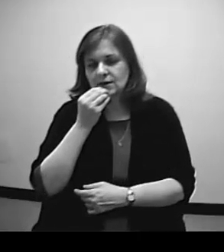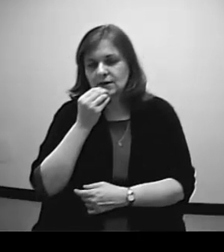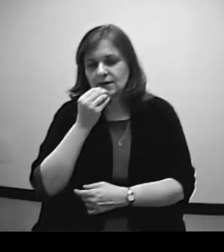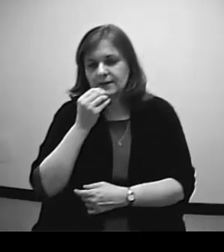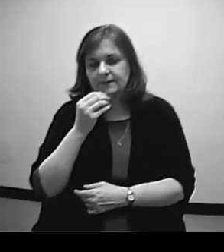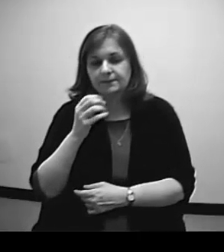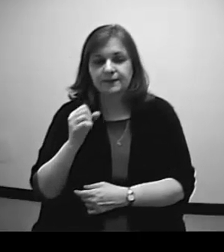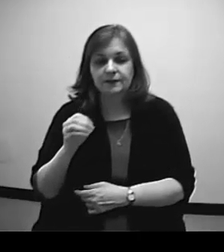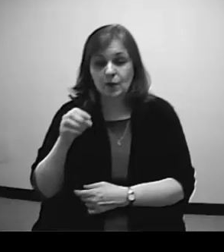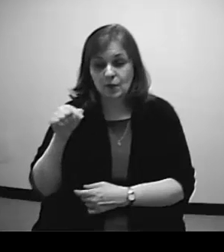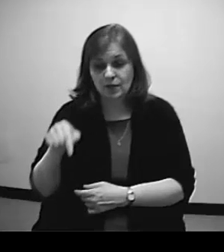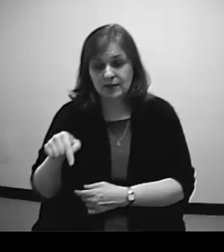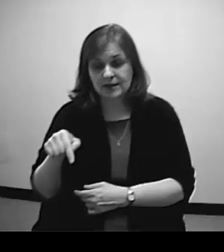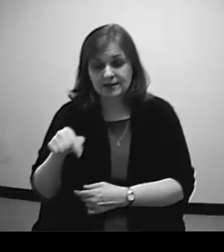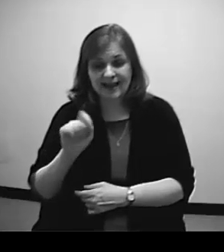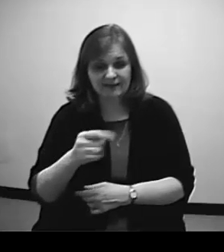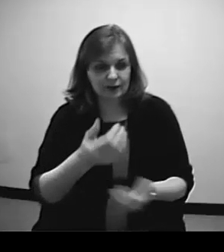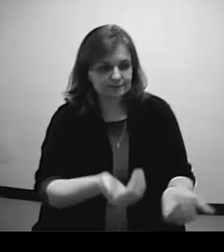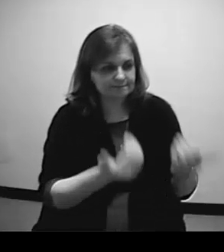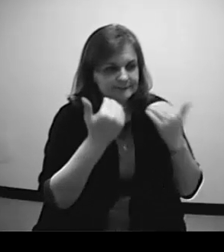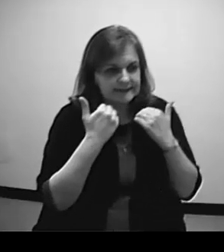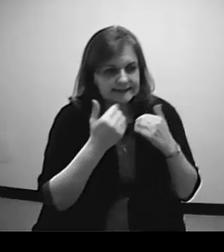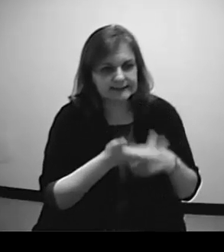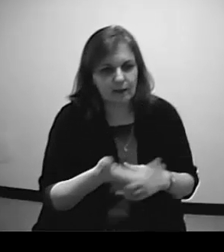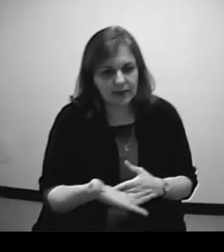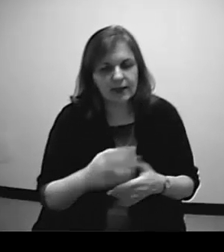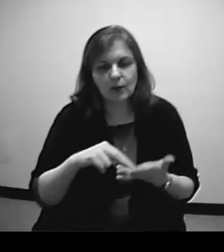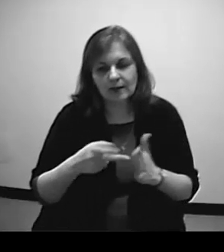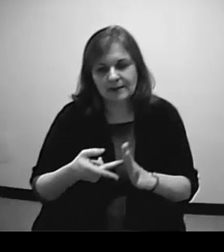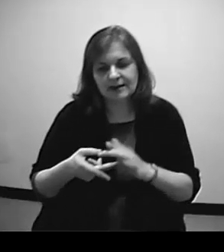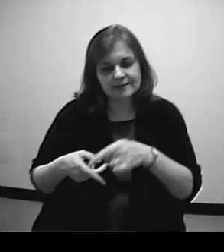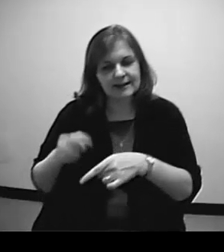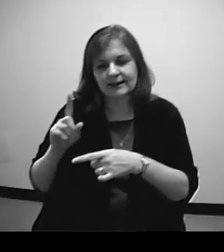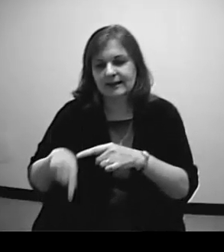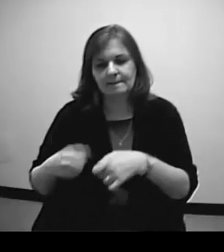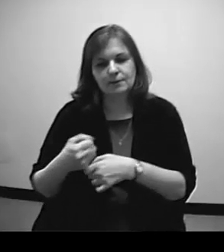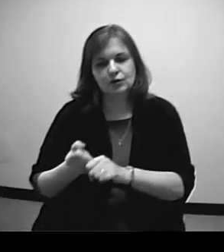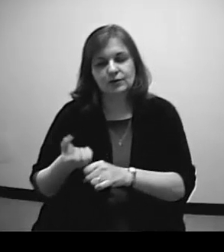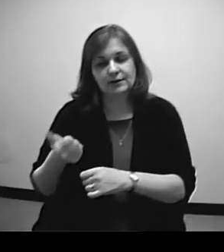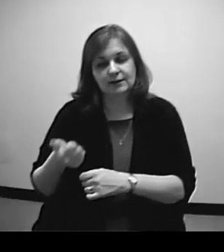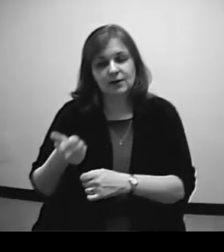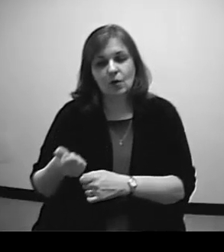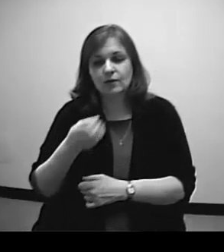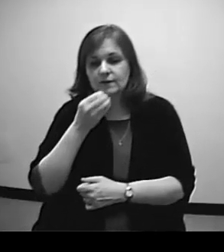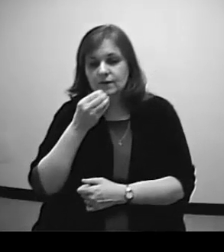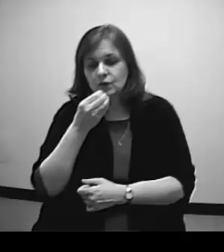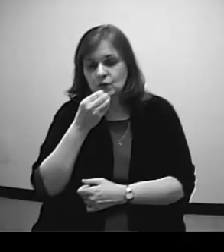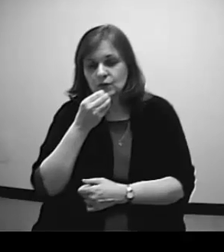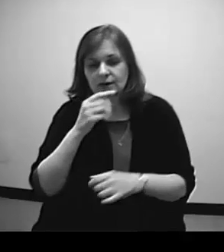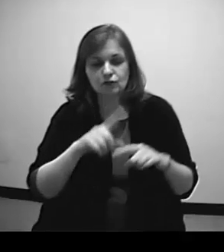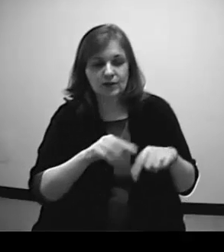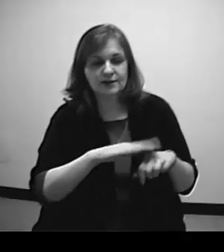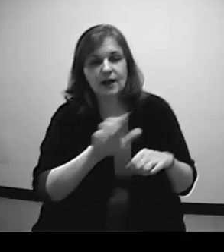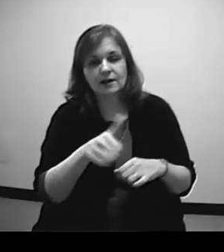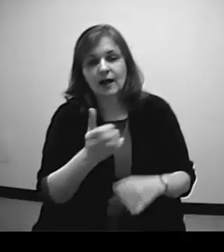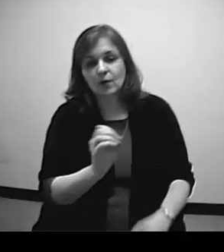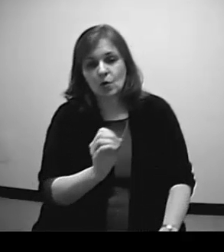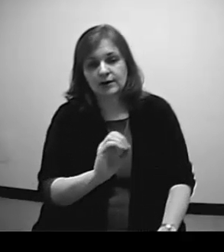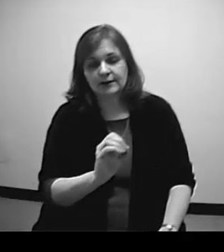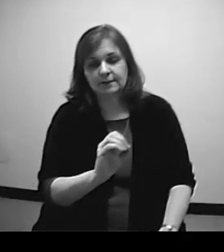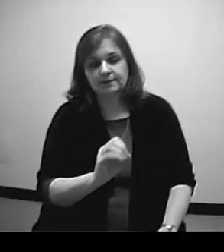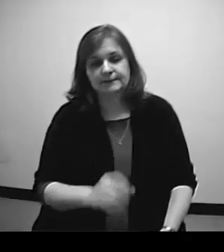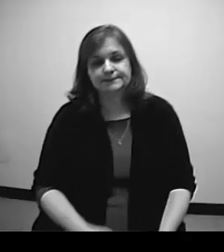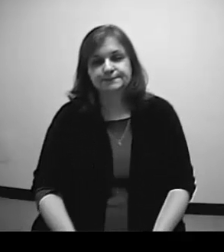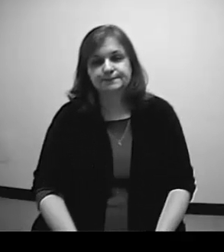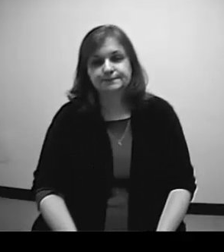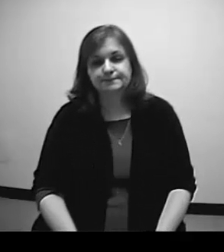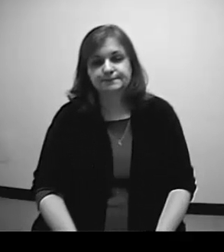suggesting that it cannot produce its own food and its reliant on other organisms to do that for them